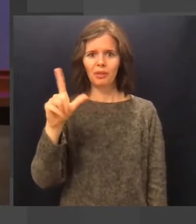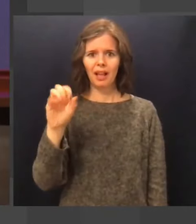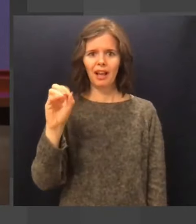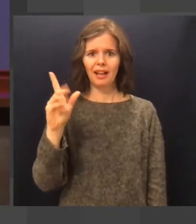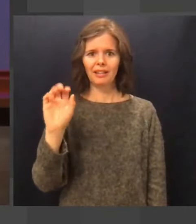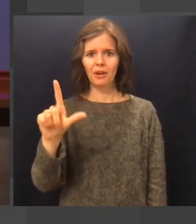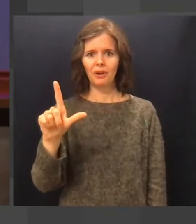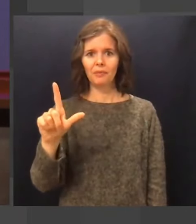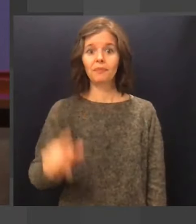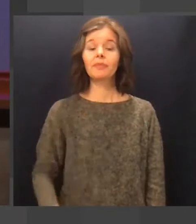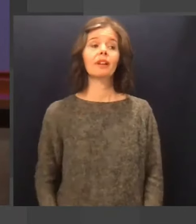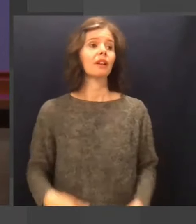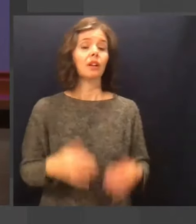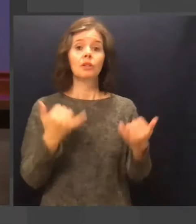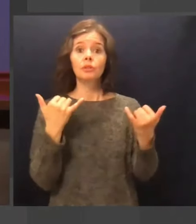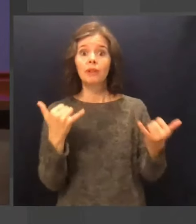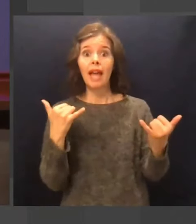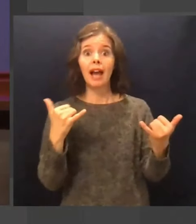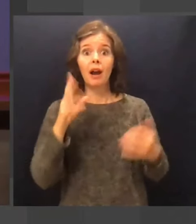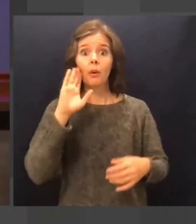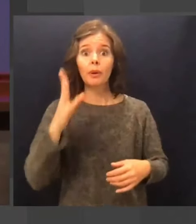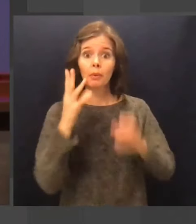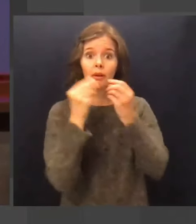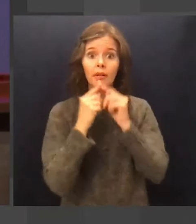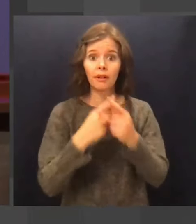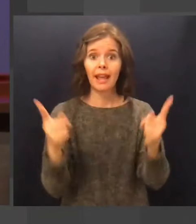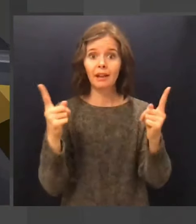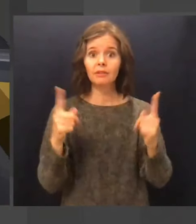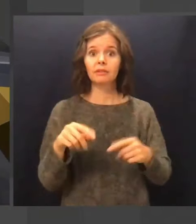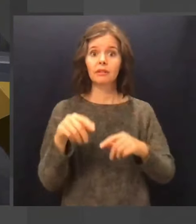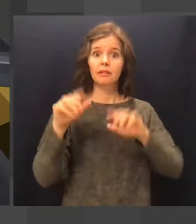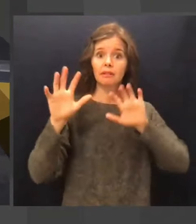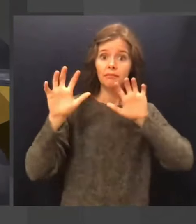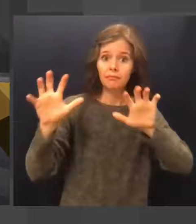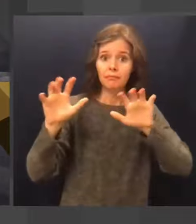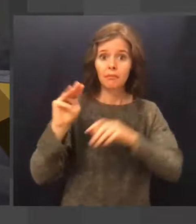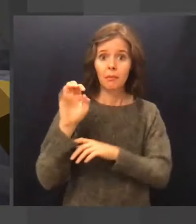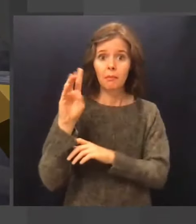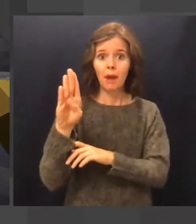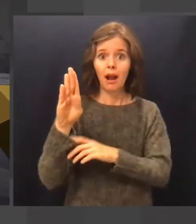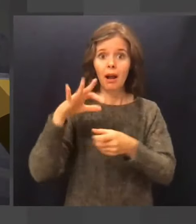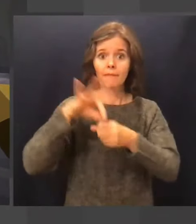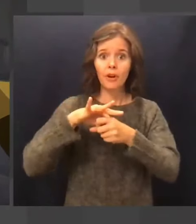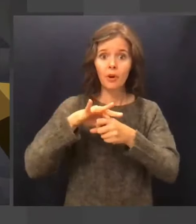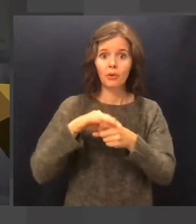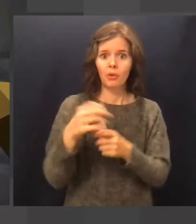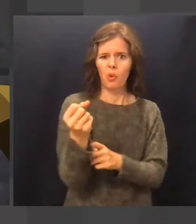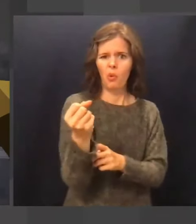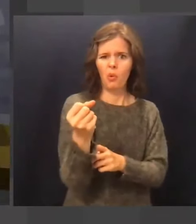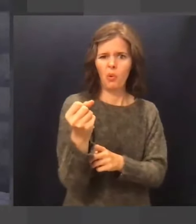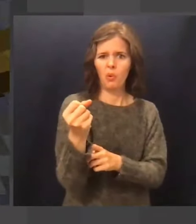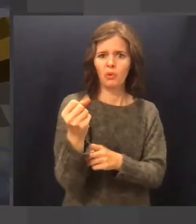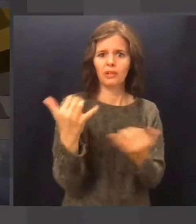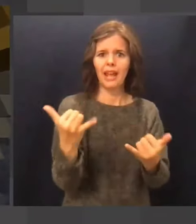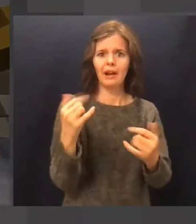AXOLOTL. BEFORE WE TELL EVERYONE THE WINNER OF THE MOB VOTE LET'S TAKE A LOOK BACK AT SOME OF THE